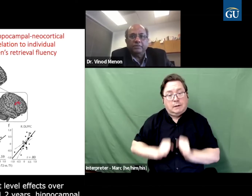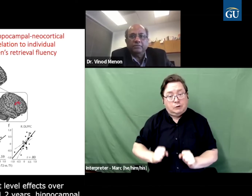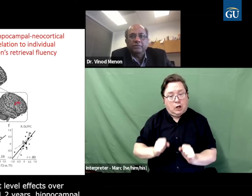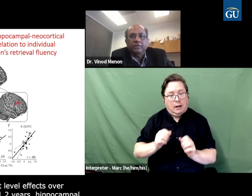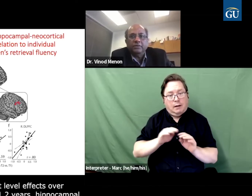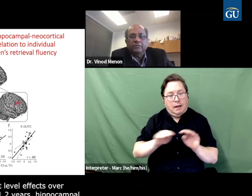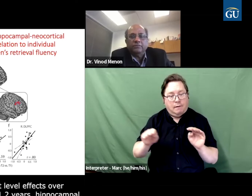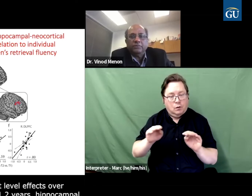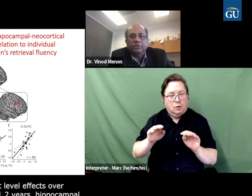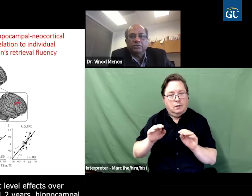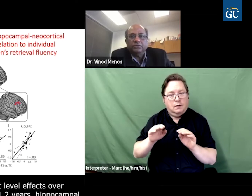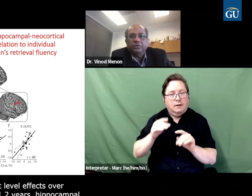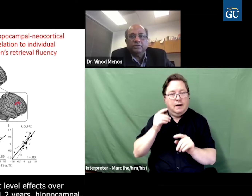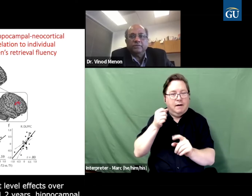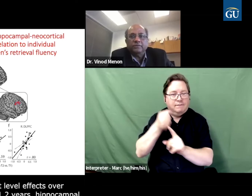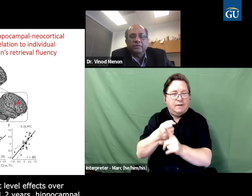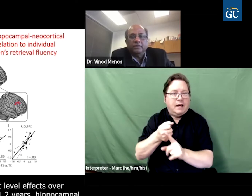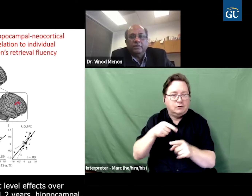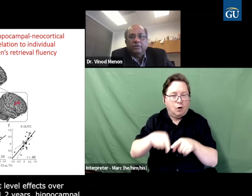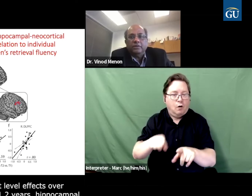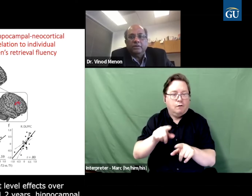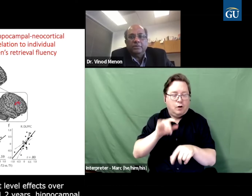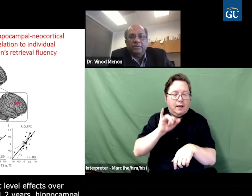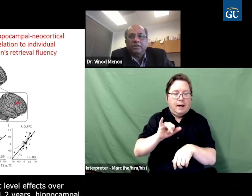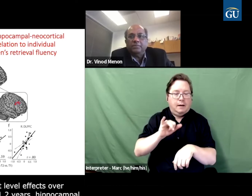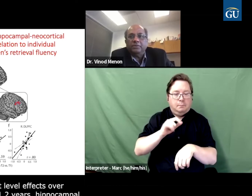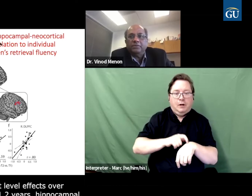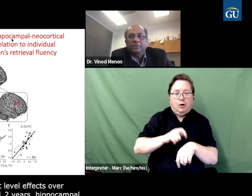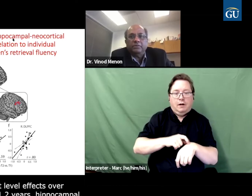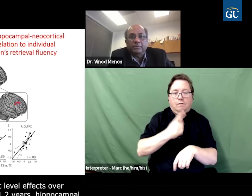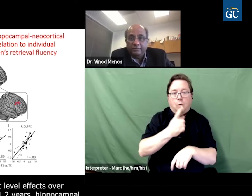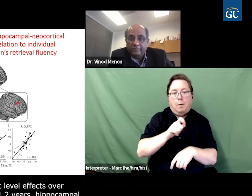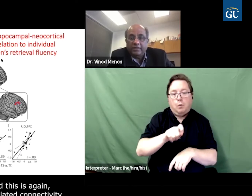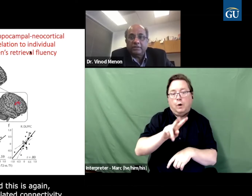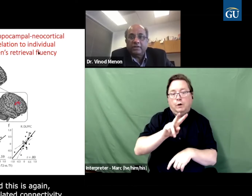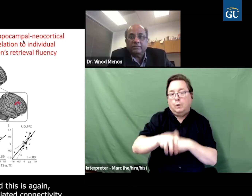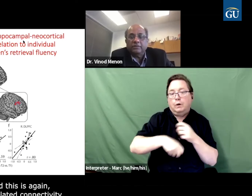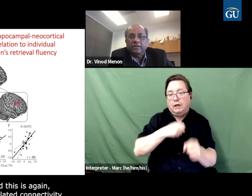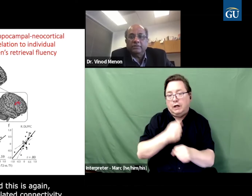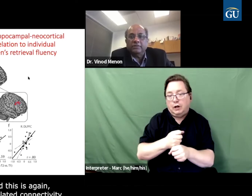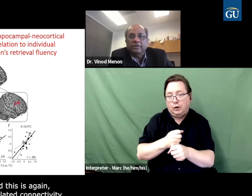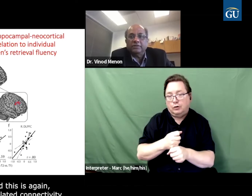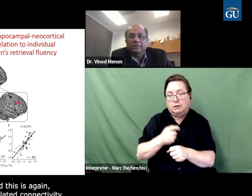effects over a period of 1.2 years